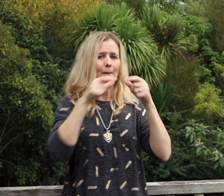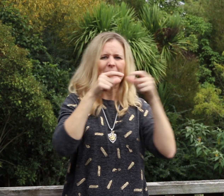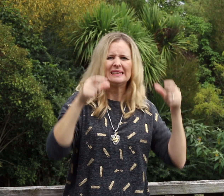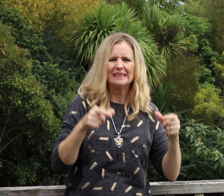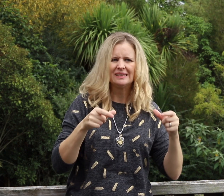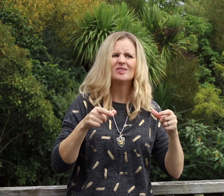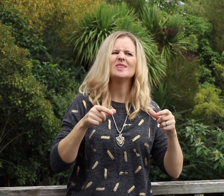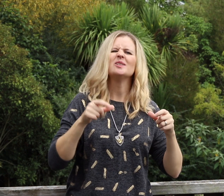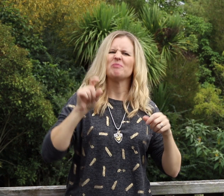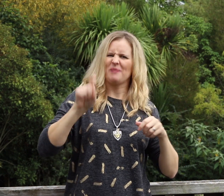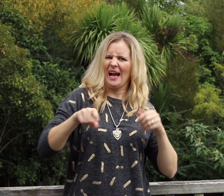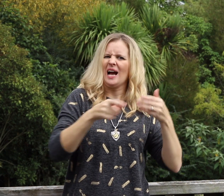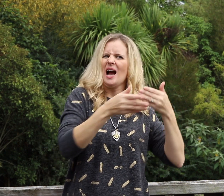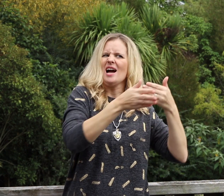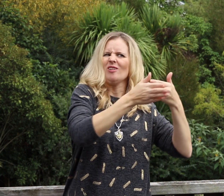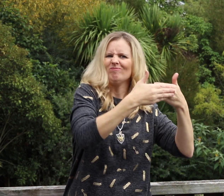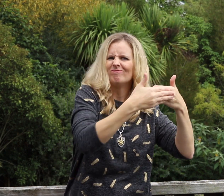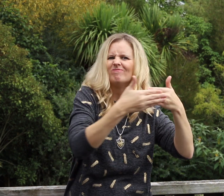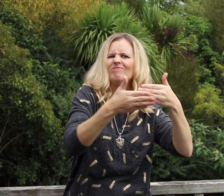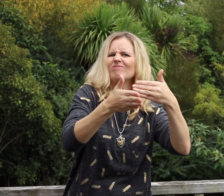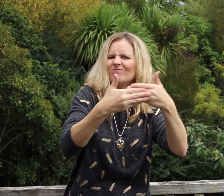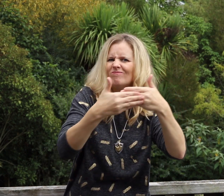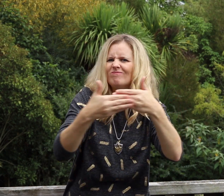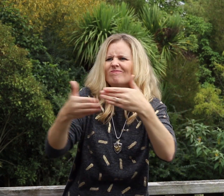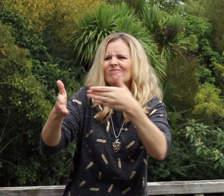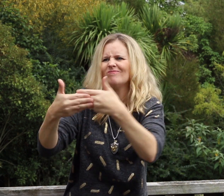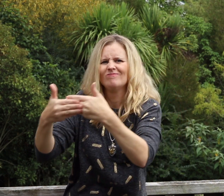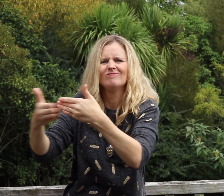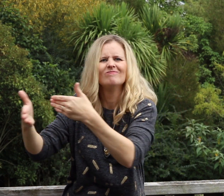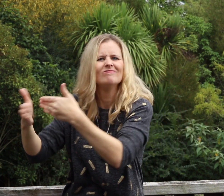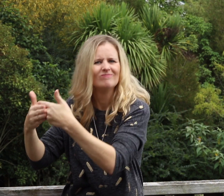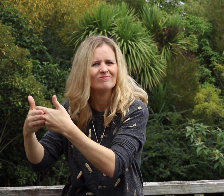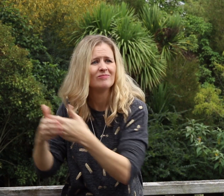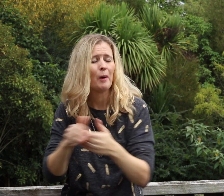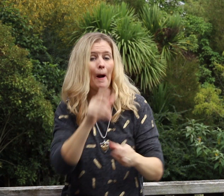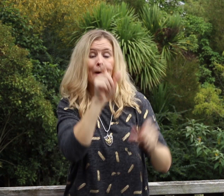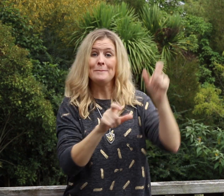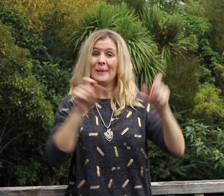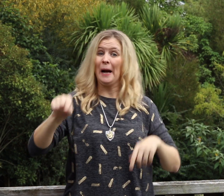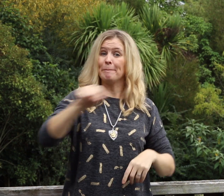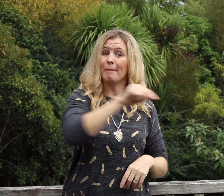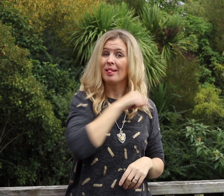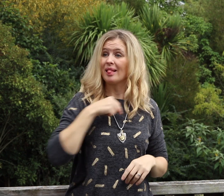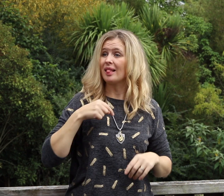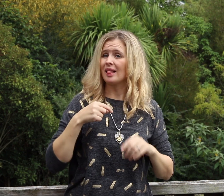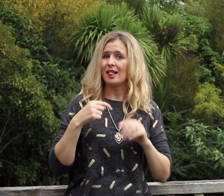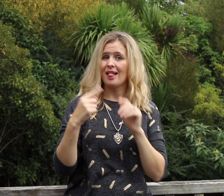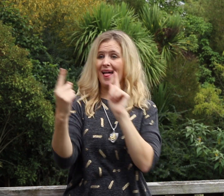People were not to socialise at all, only to stay apart by 2 meters.